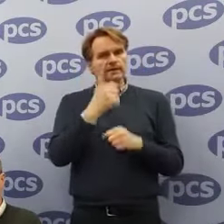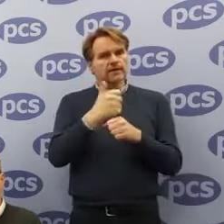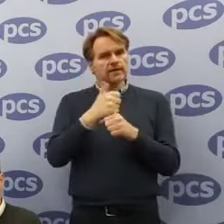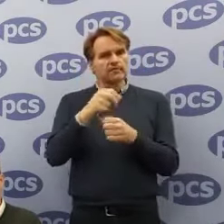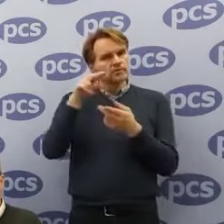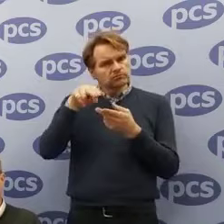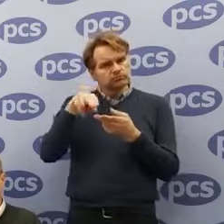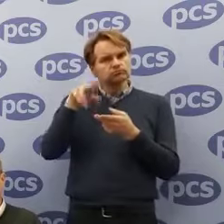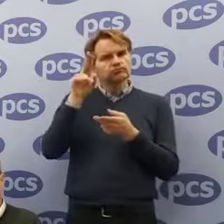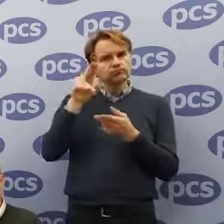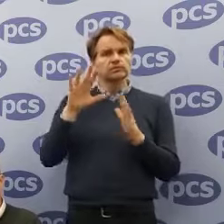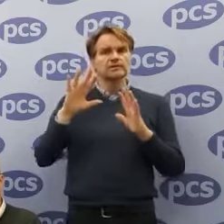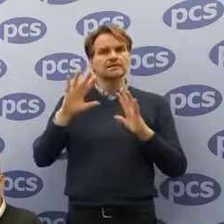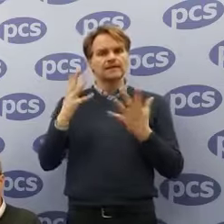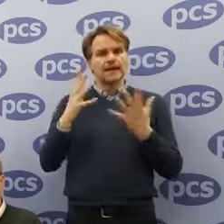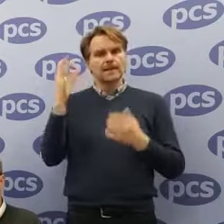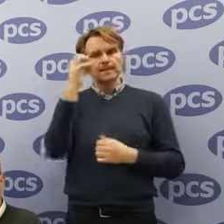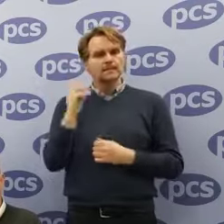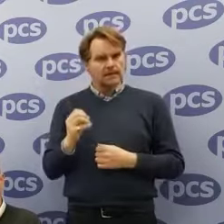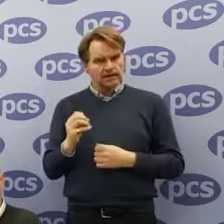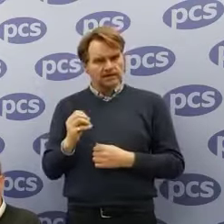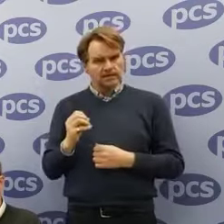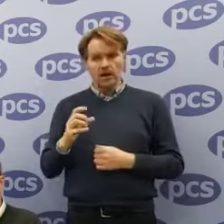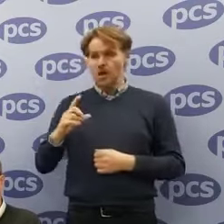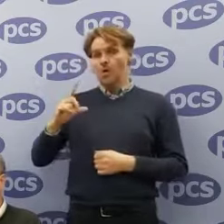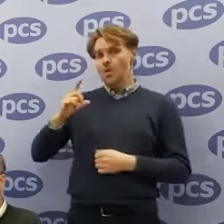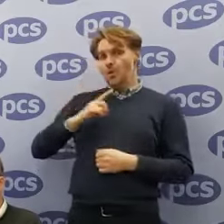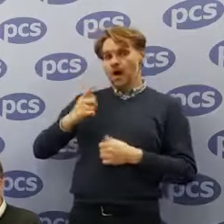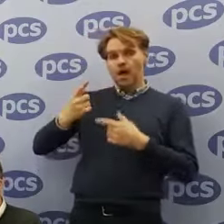that's because last year we did worse than anyone else in the public sector